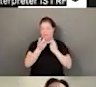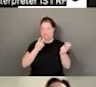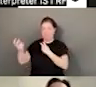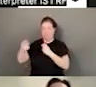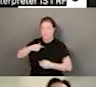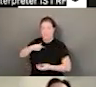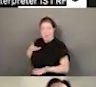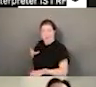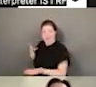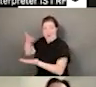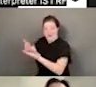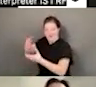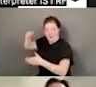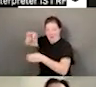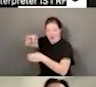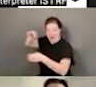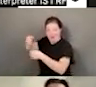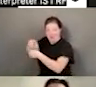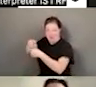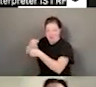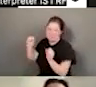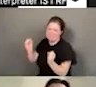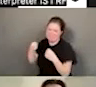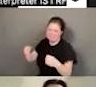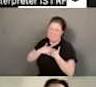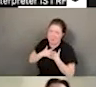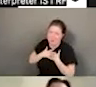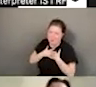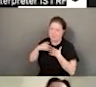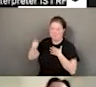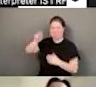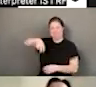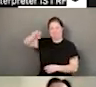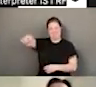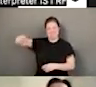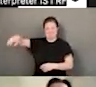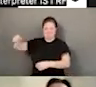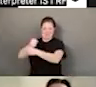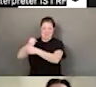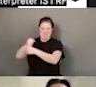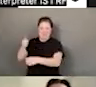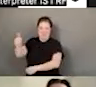But let's have a short break so that everyone keeps fresh, and then we reconvene in ten minutes.